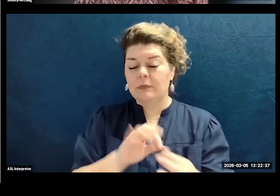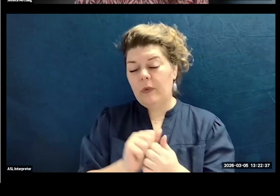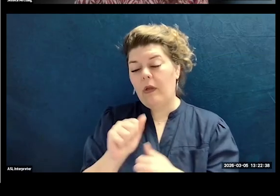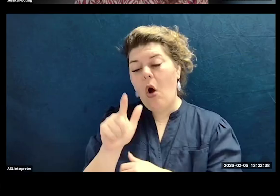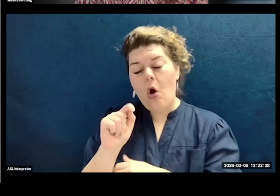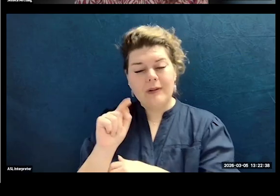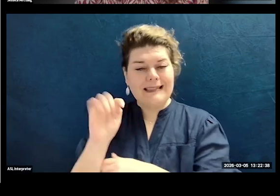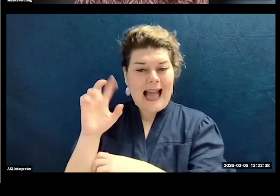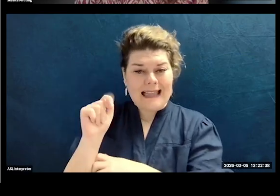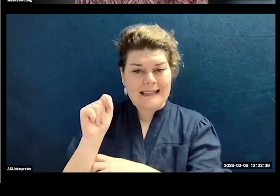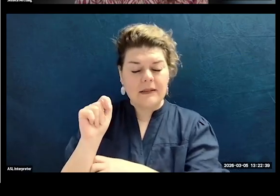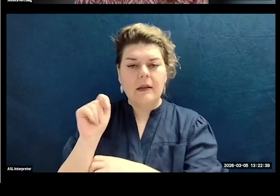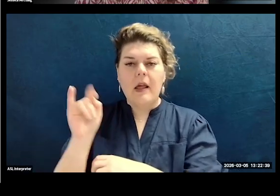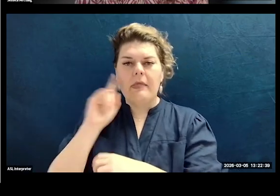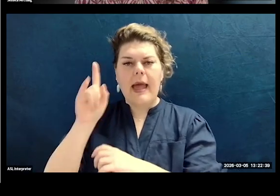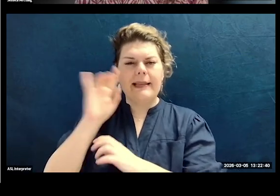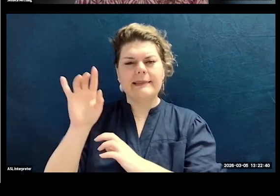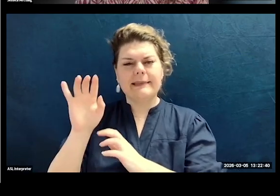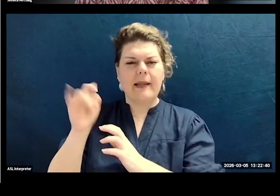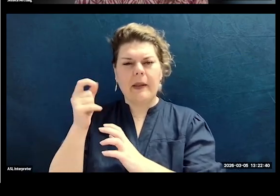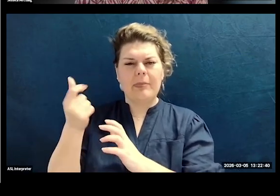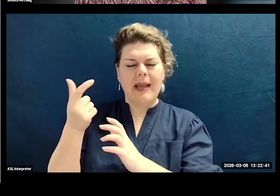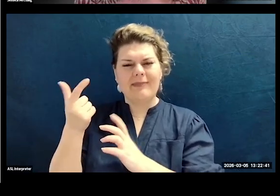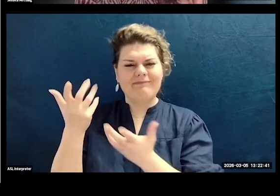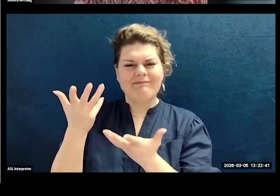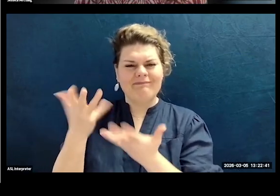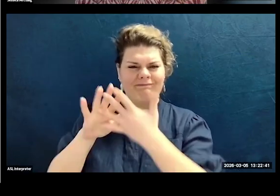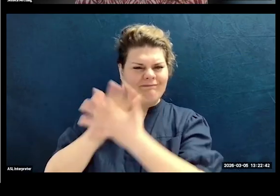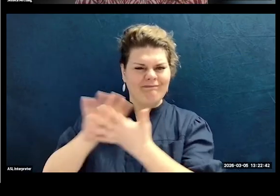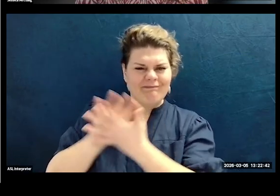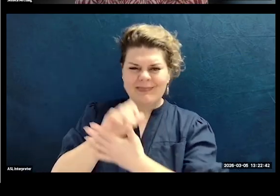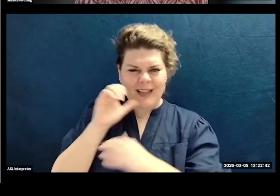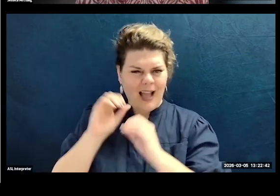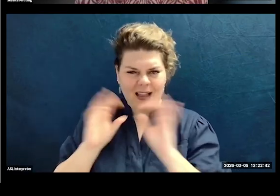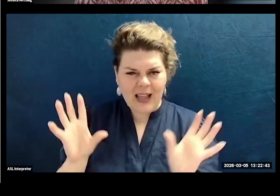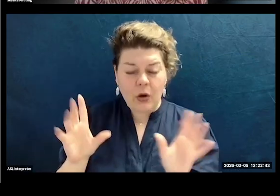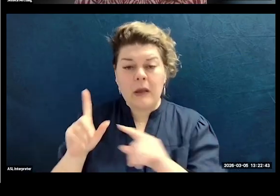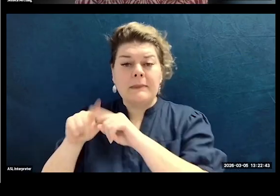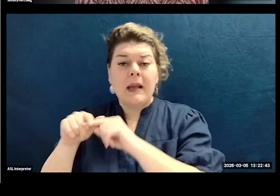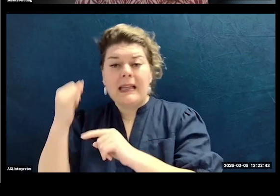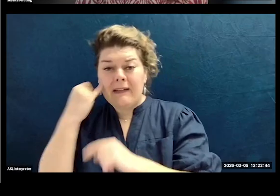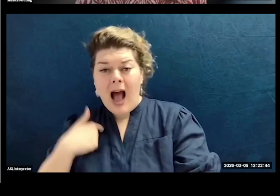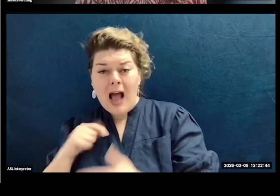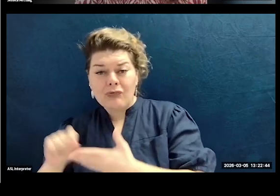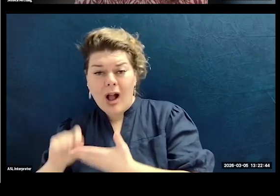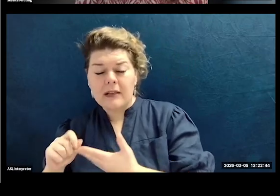being somewhat interpretive or subjective. So, depending on who's writing the alt text, the alt text may differ.